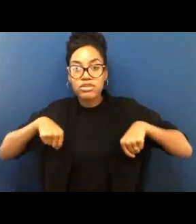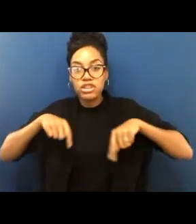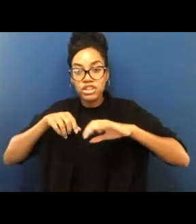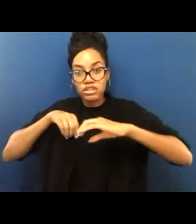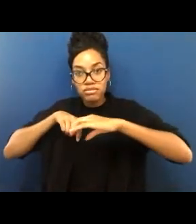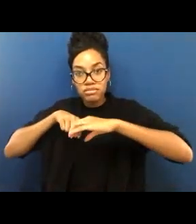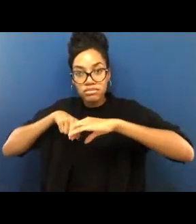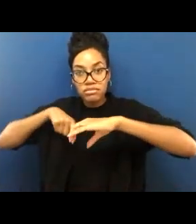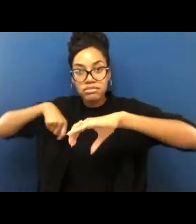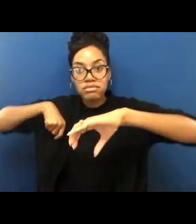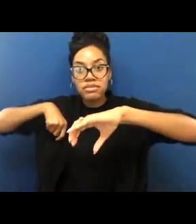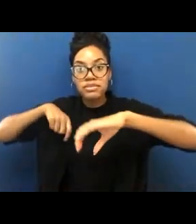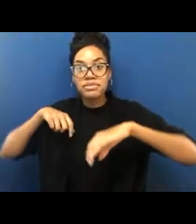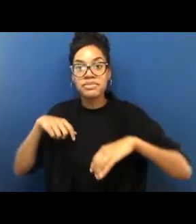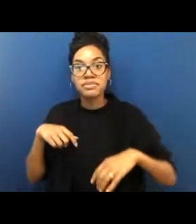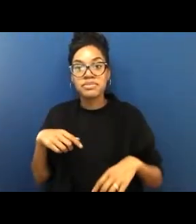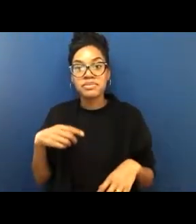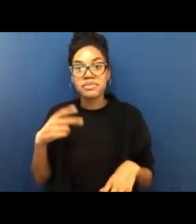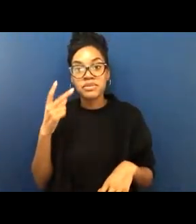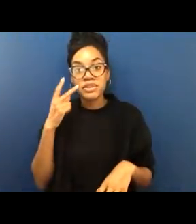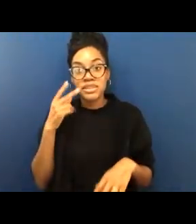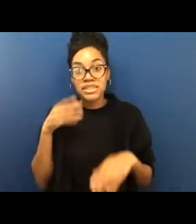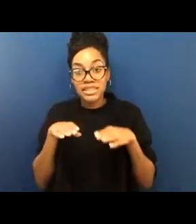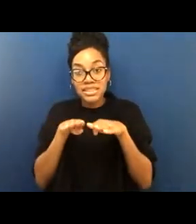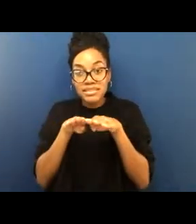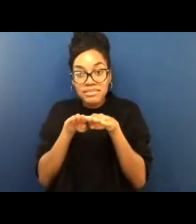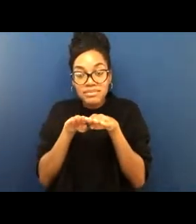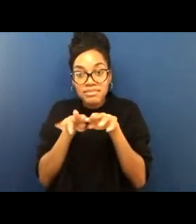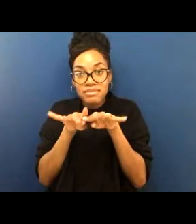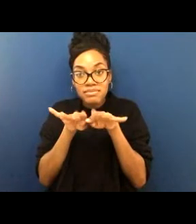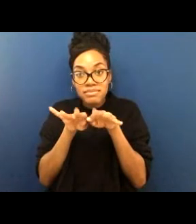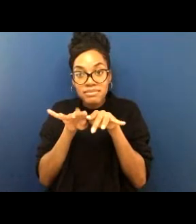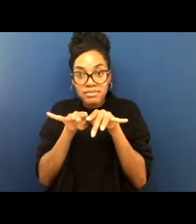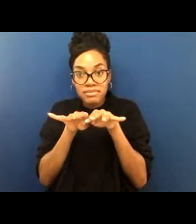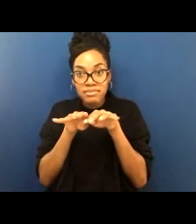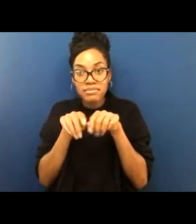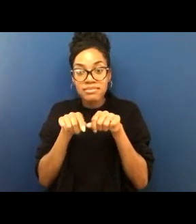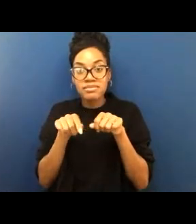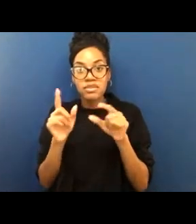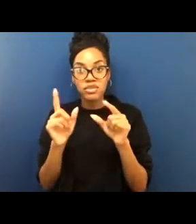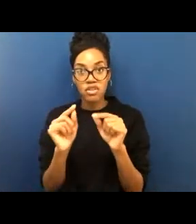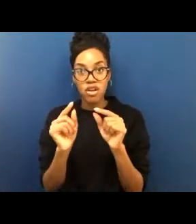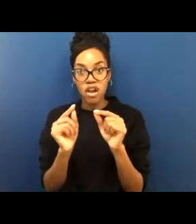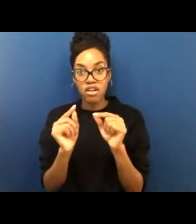And you'll see his front legs and his big chelae, his claws, coming out next.